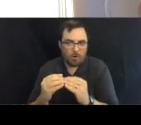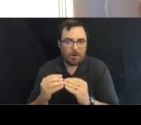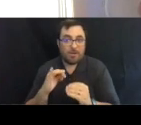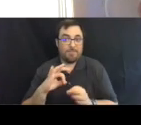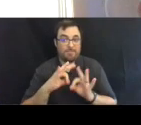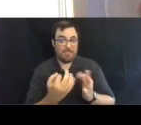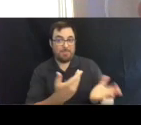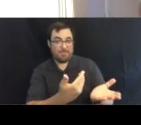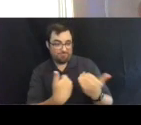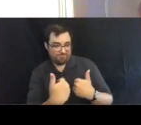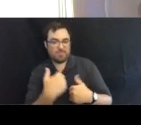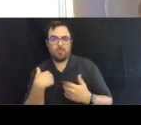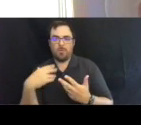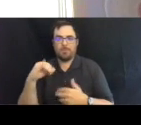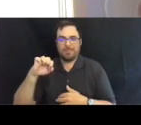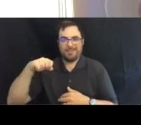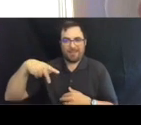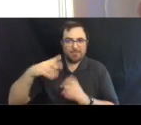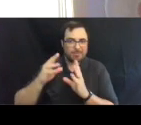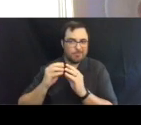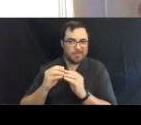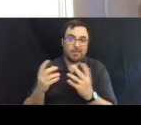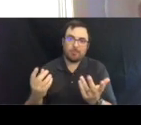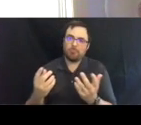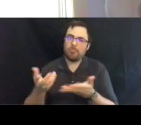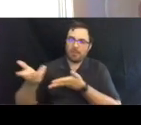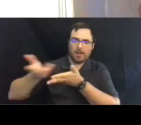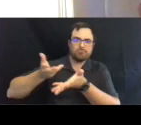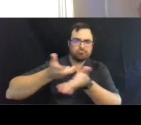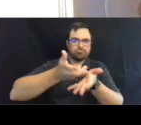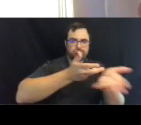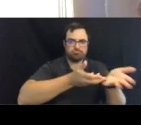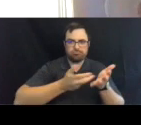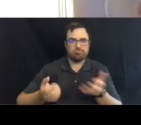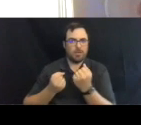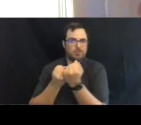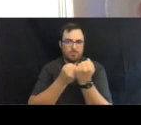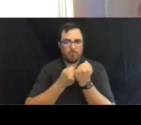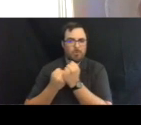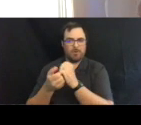with the EC teacher and the speech pathologist and the teacher of the deaf and hard of hearing to work together on our